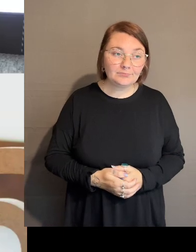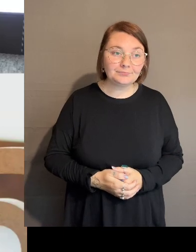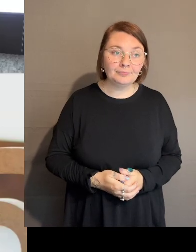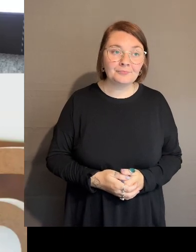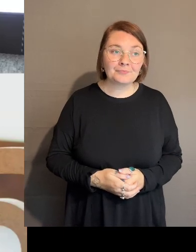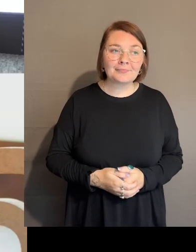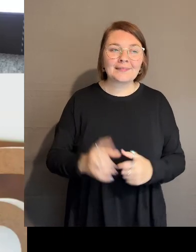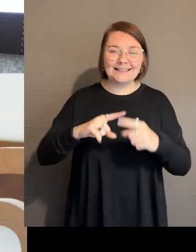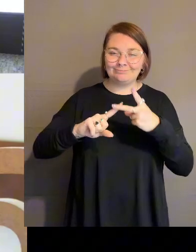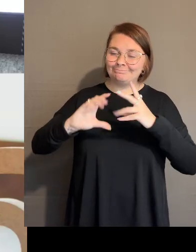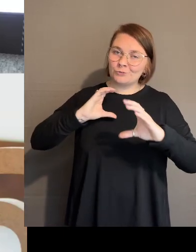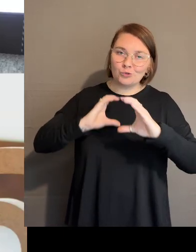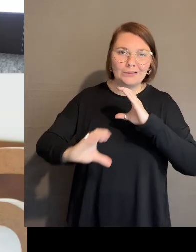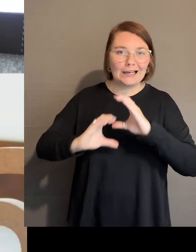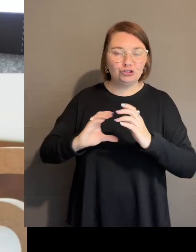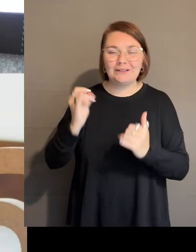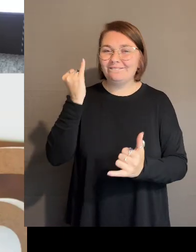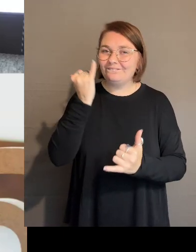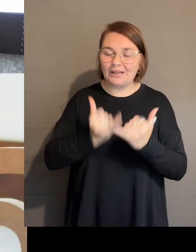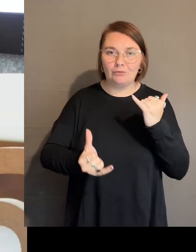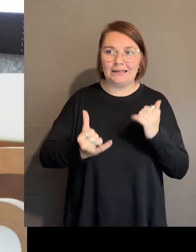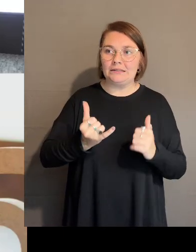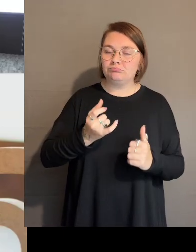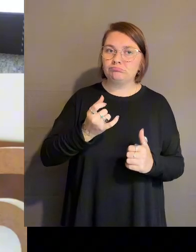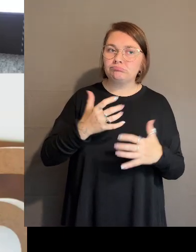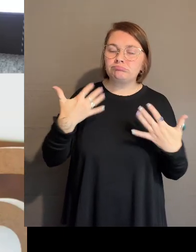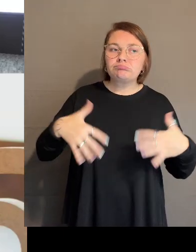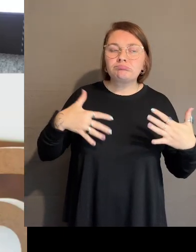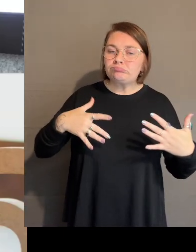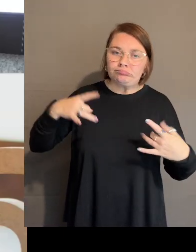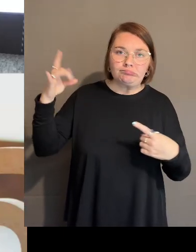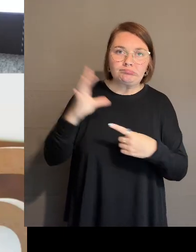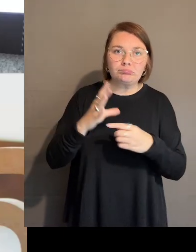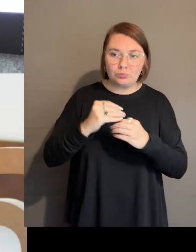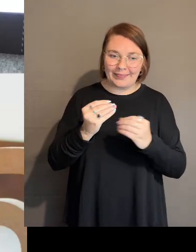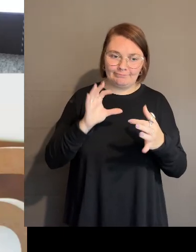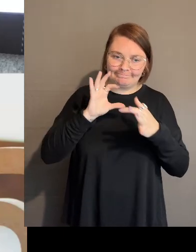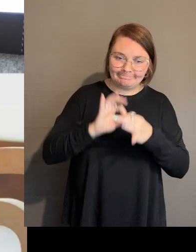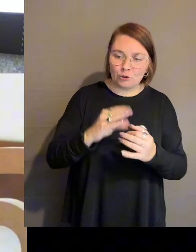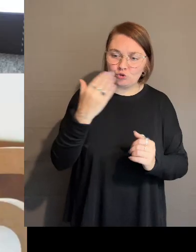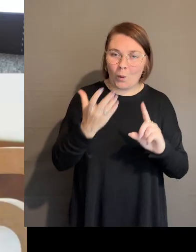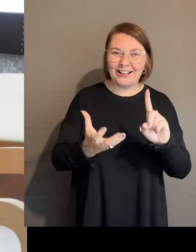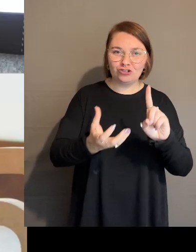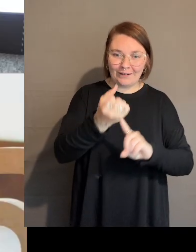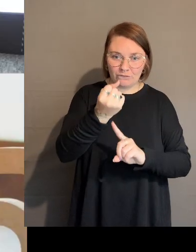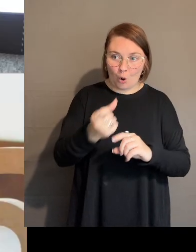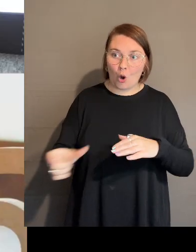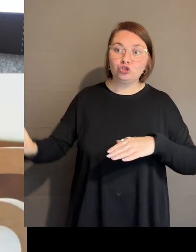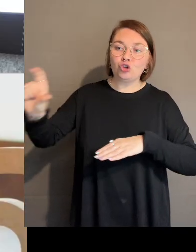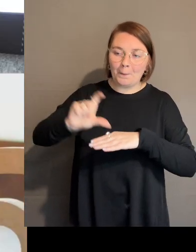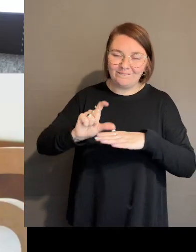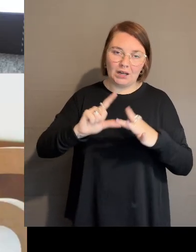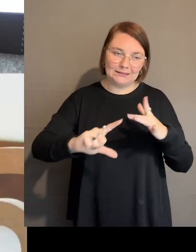And communication is very significant when it comes to school achievement on top of an intellectual disability.